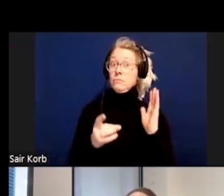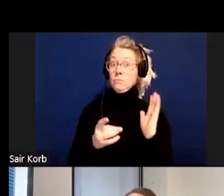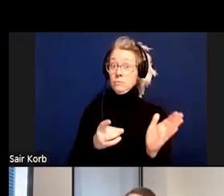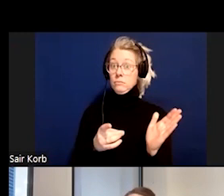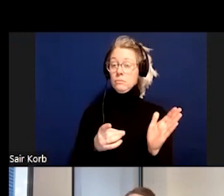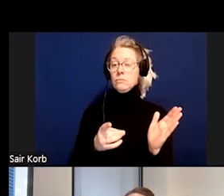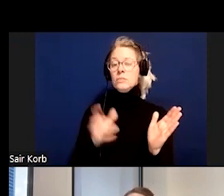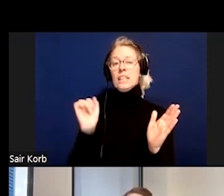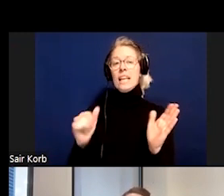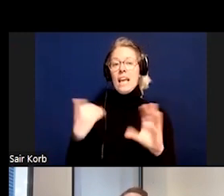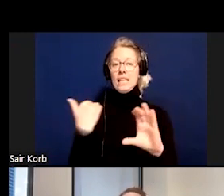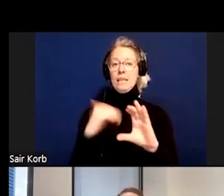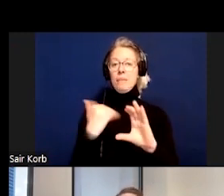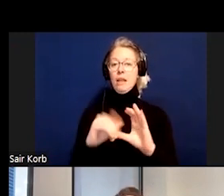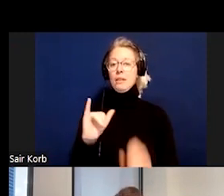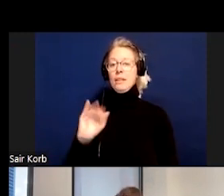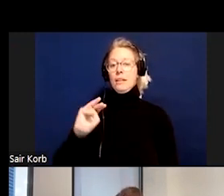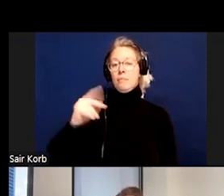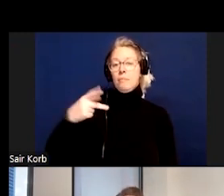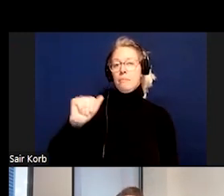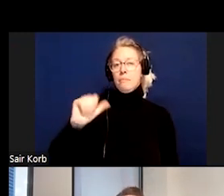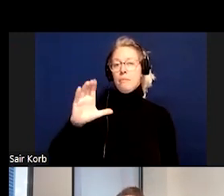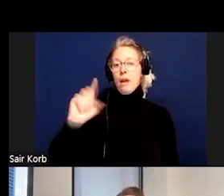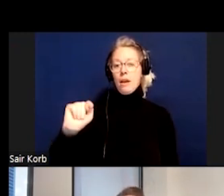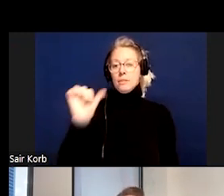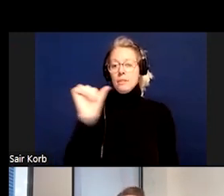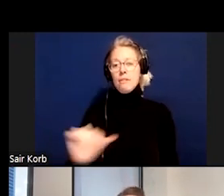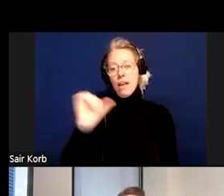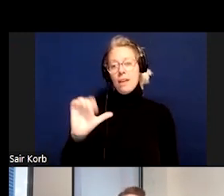including questions about how we use the data that we collect through grant applications,